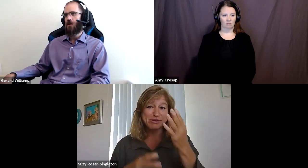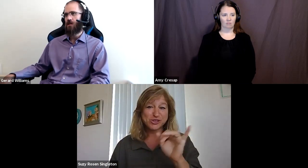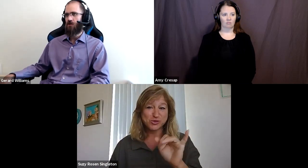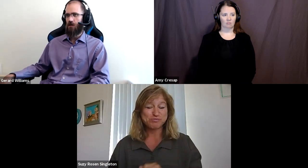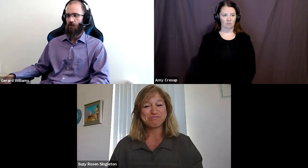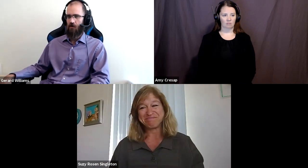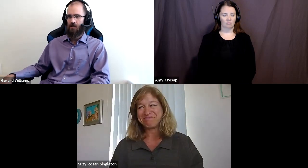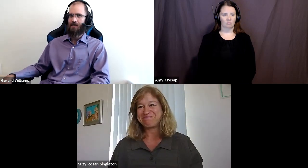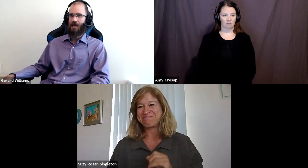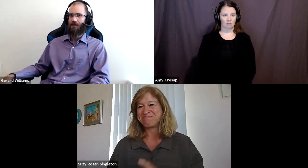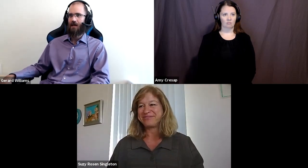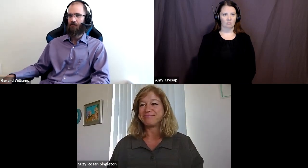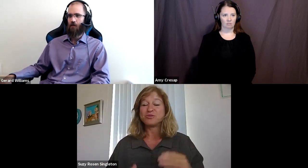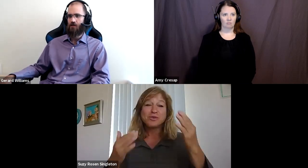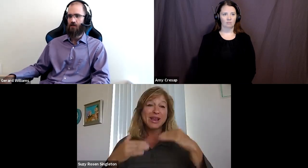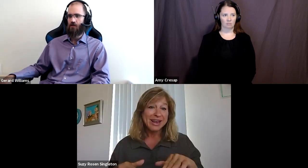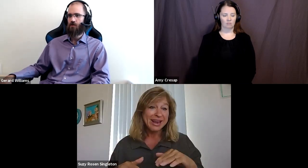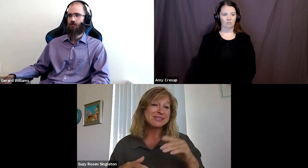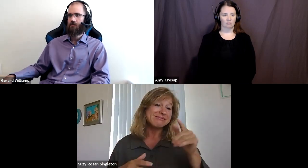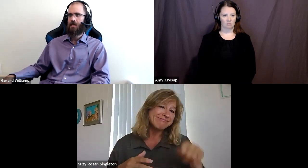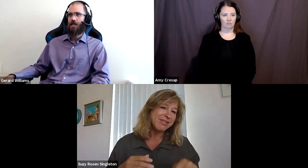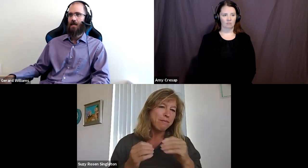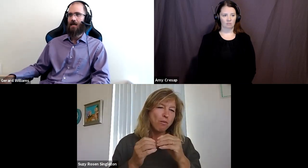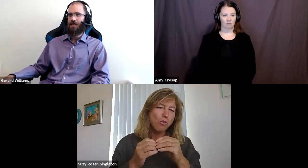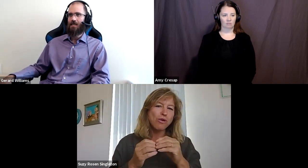you can certainly refer to that to get that information, too.